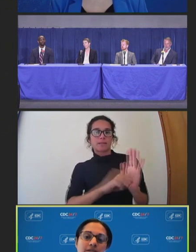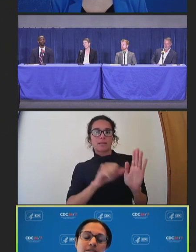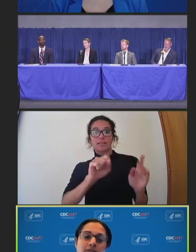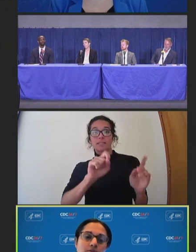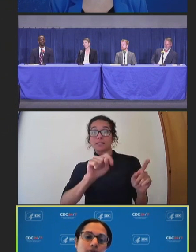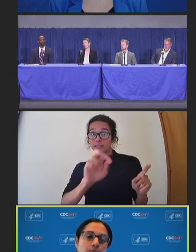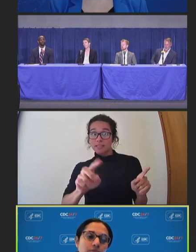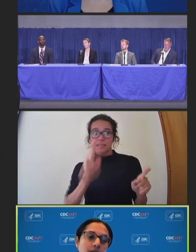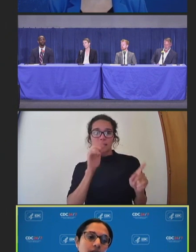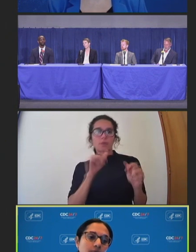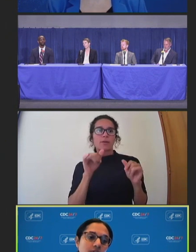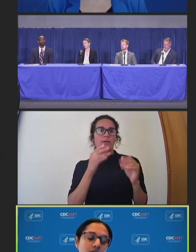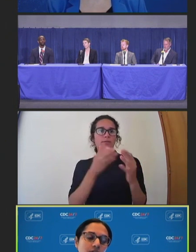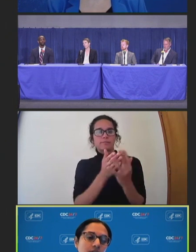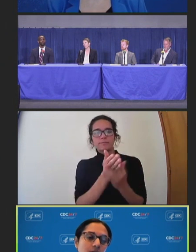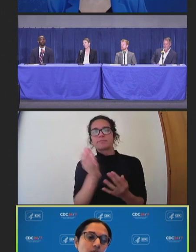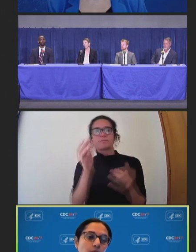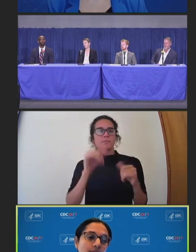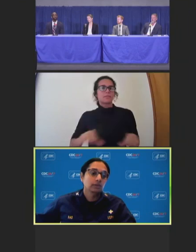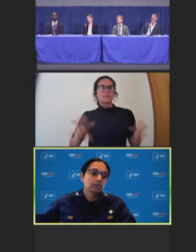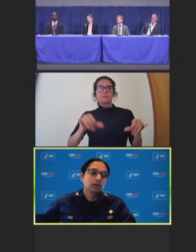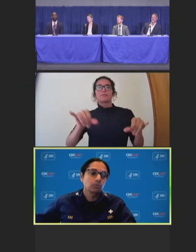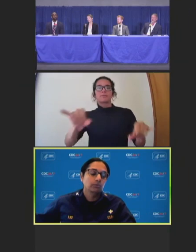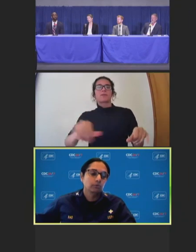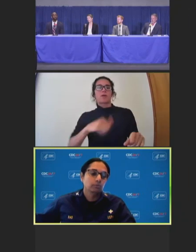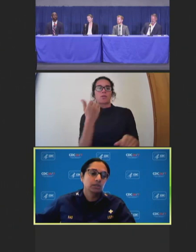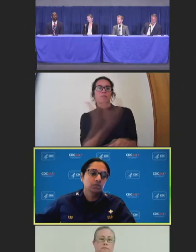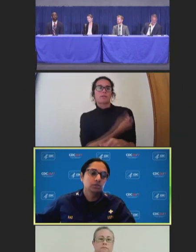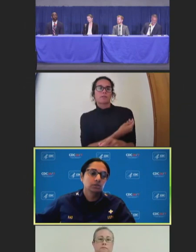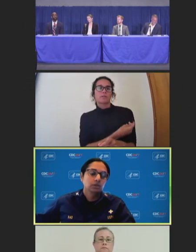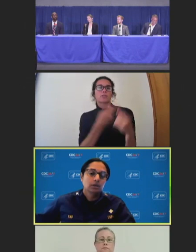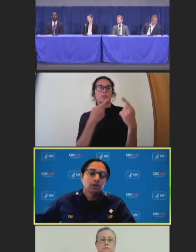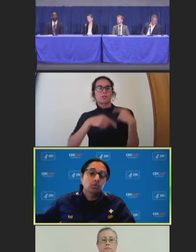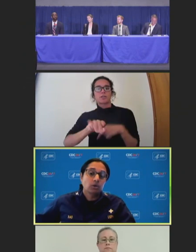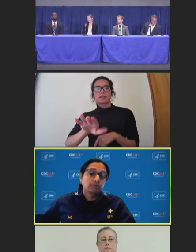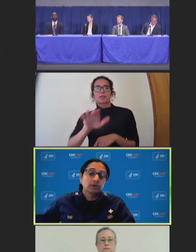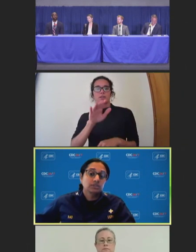vaccines on the routine immunization schedule and think about whether their patient qualifies.